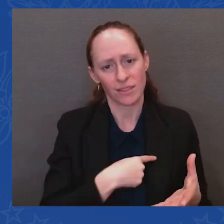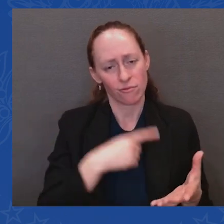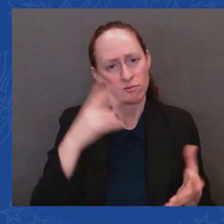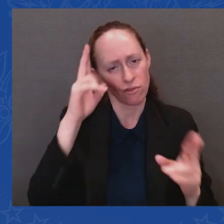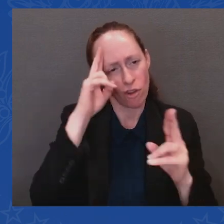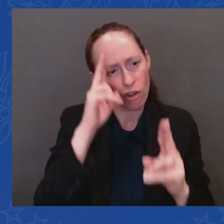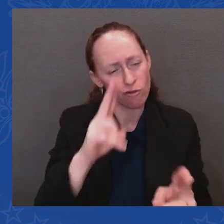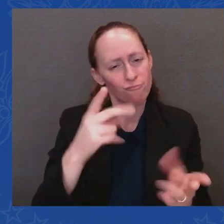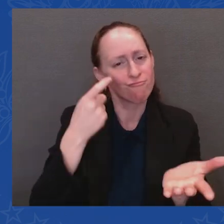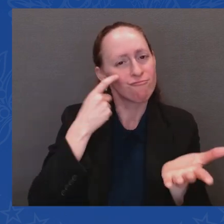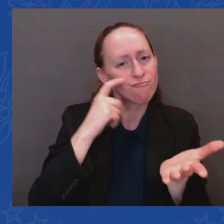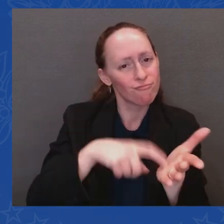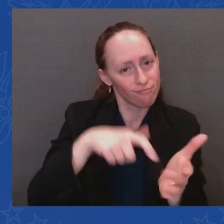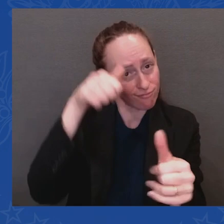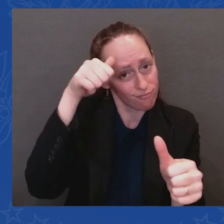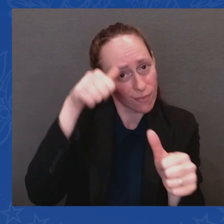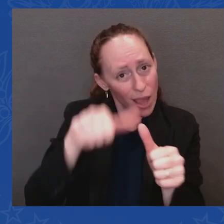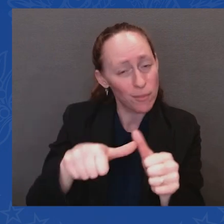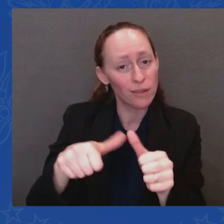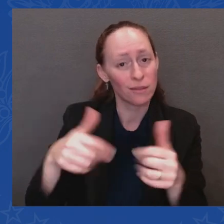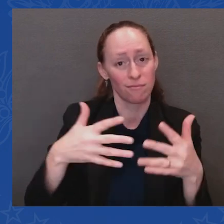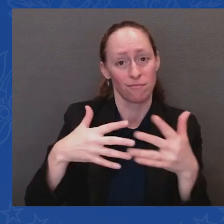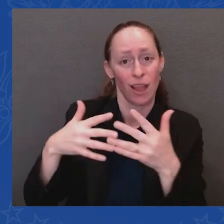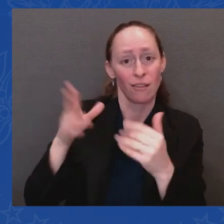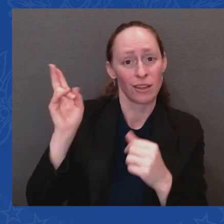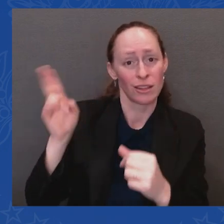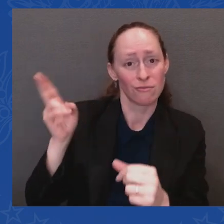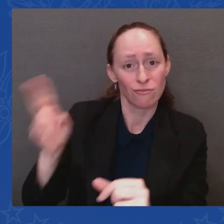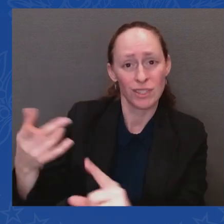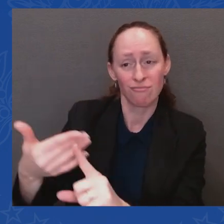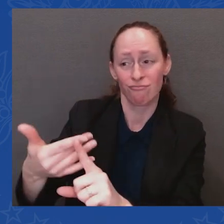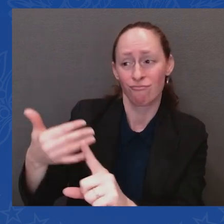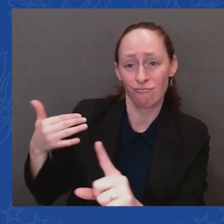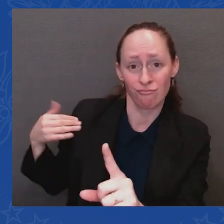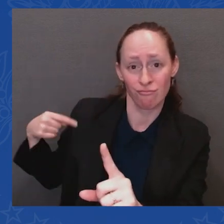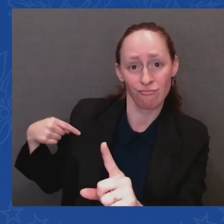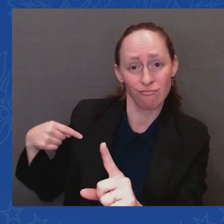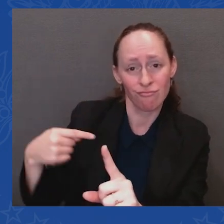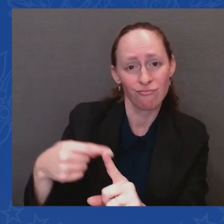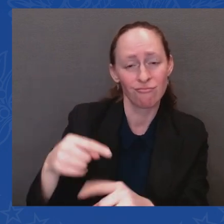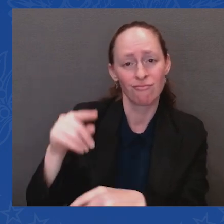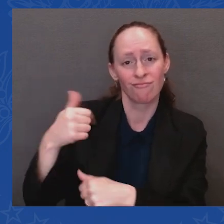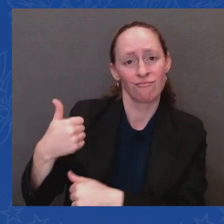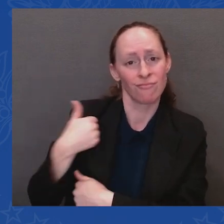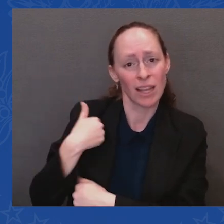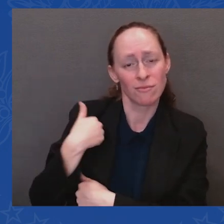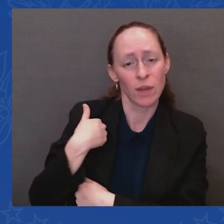who stood on the frontlines of freedom; to once again bear witness